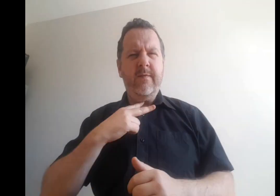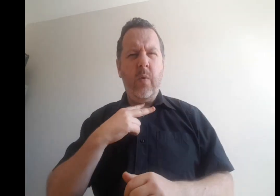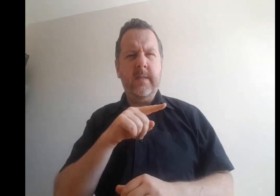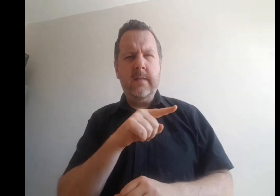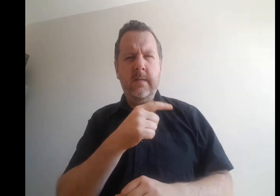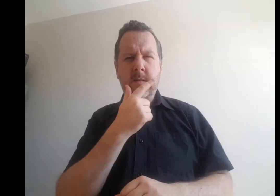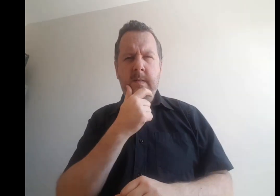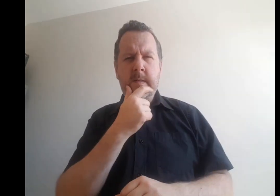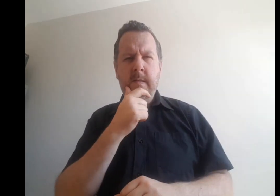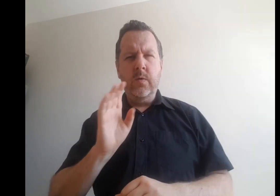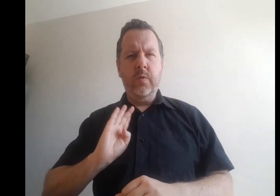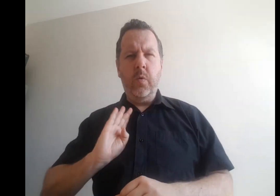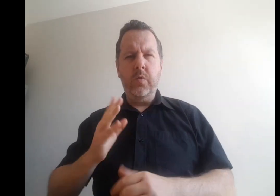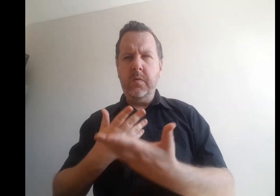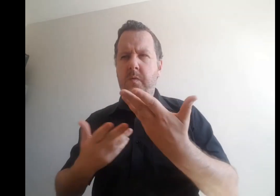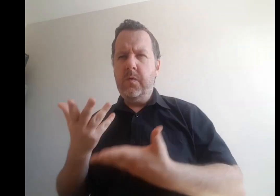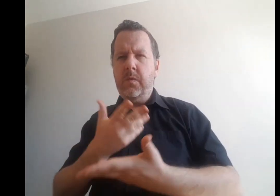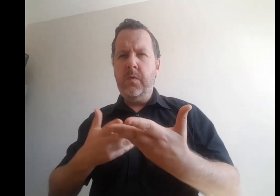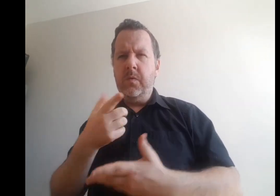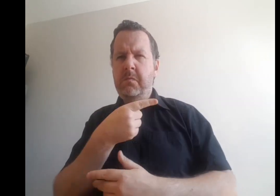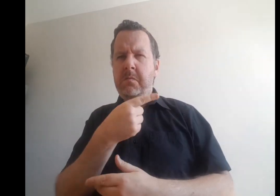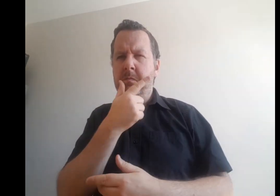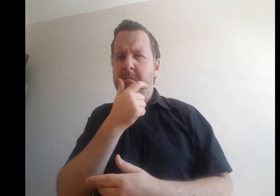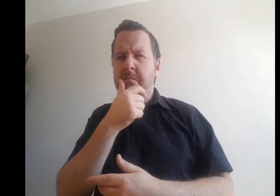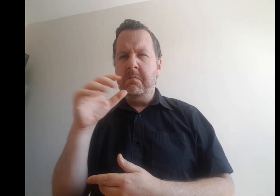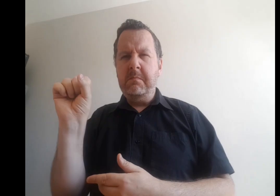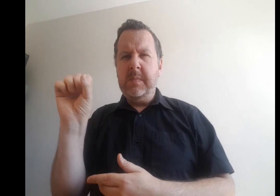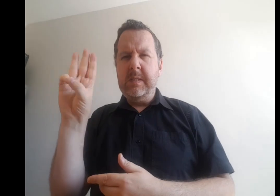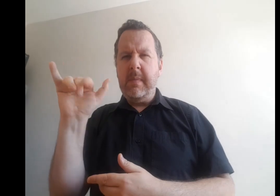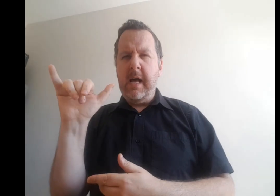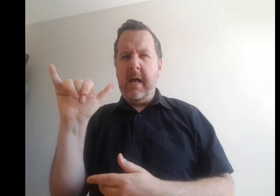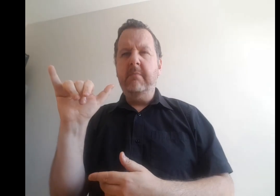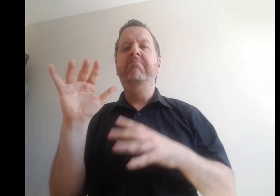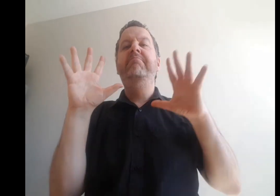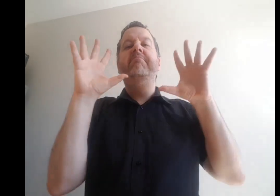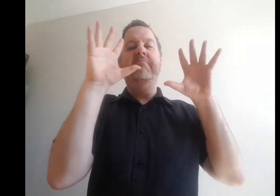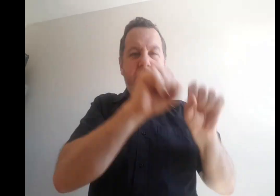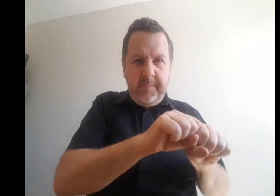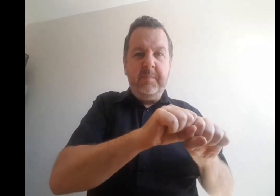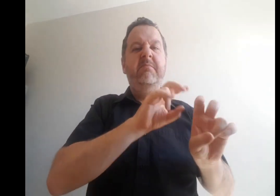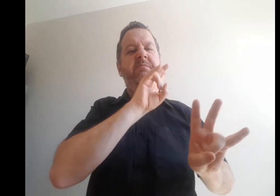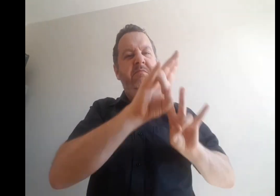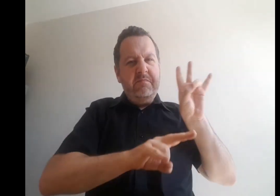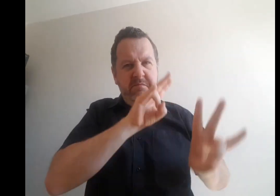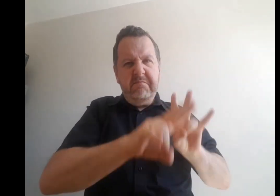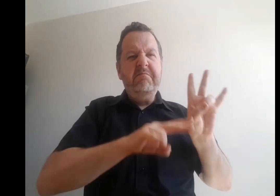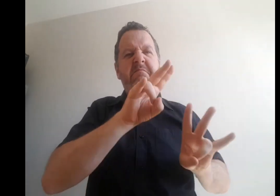for some reason, the soldiers thought that he might be a spy. They ended up arresting and questioning him.